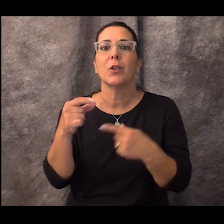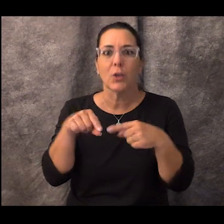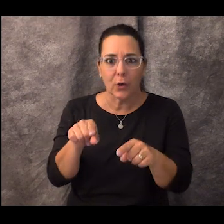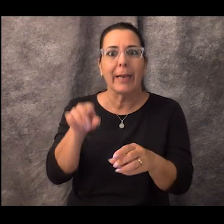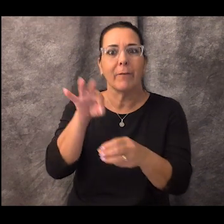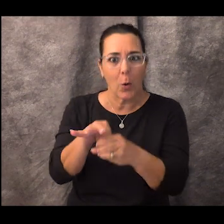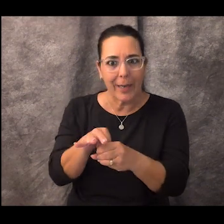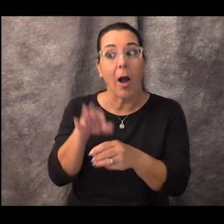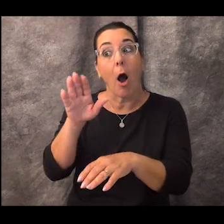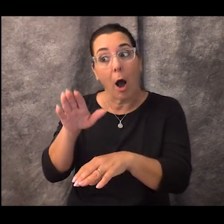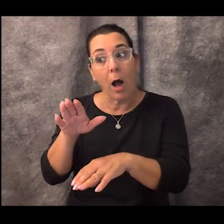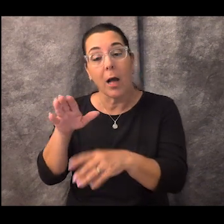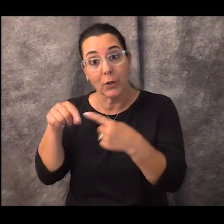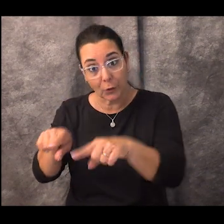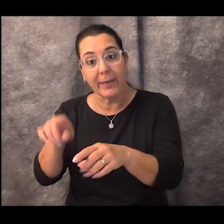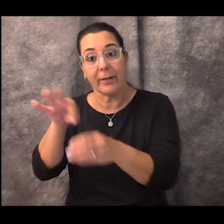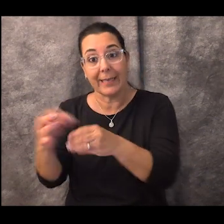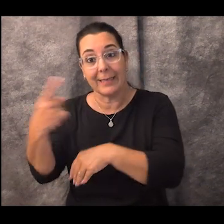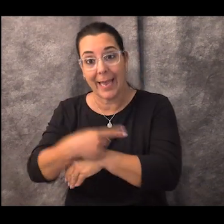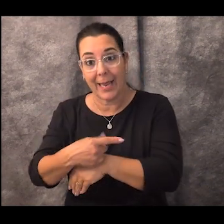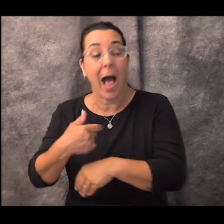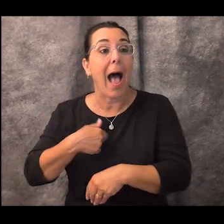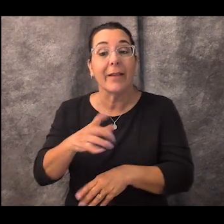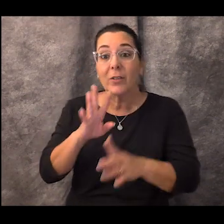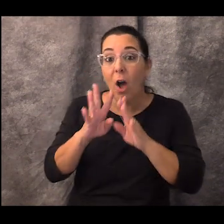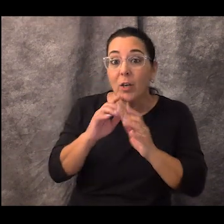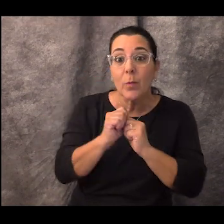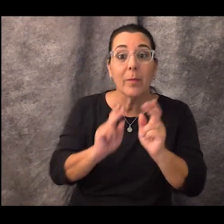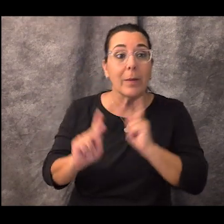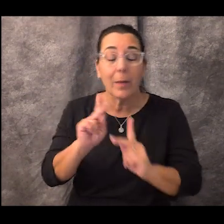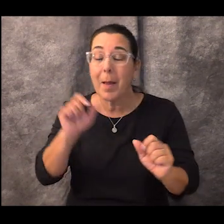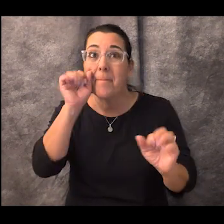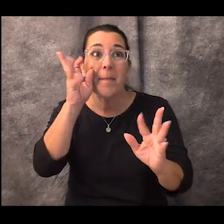And so I've gotten to talk with voters who are incredible, right? I've gotten to talk with, you